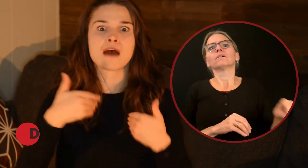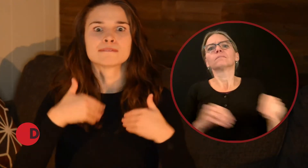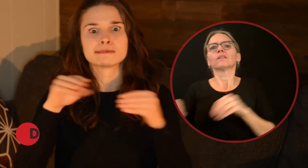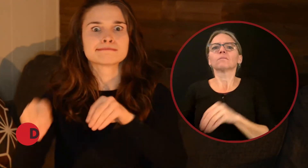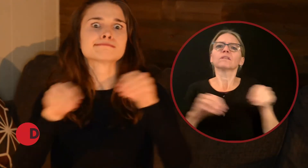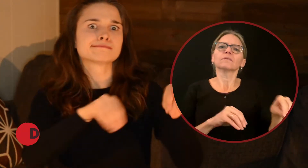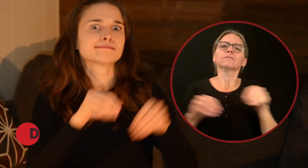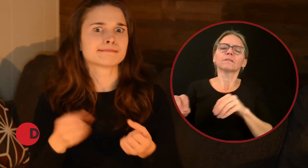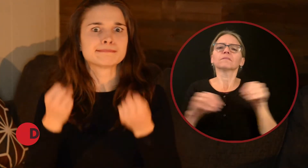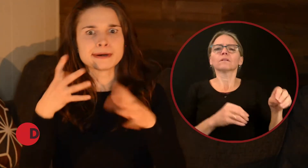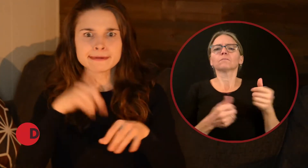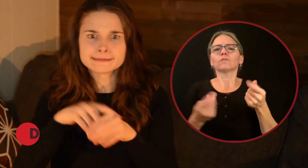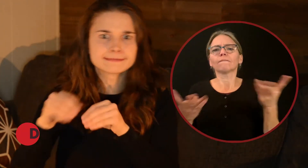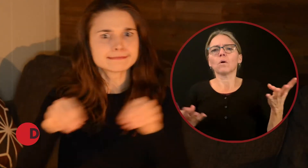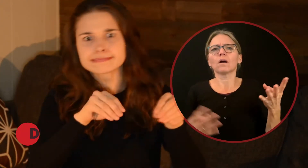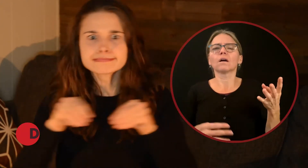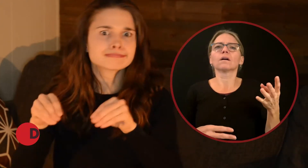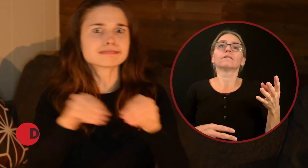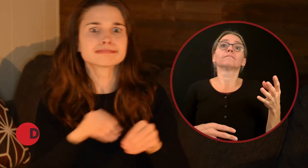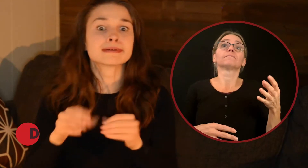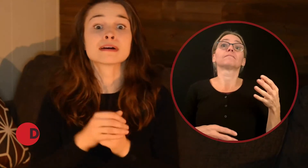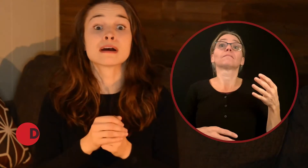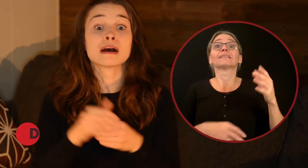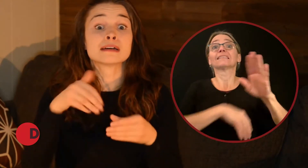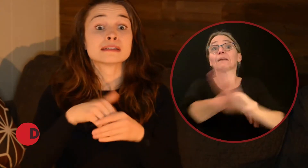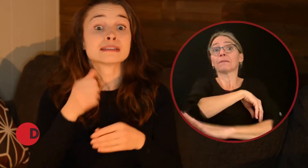It has moved several times.